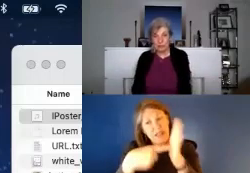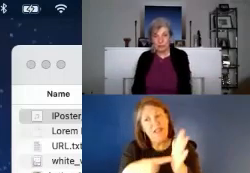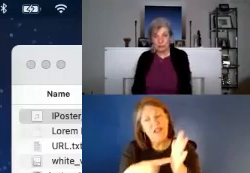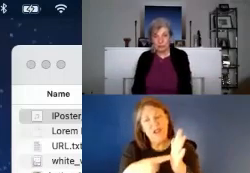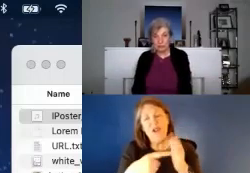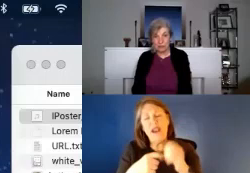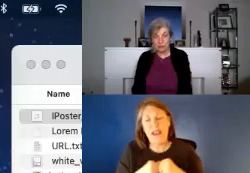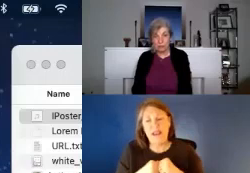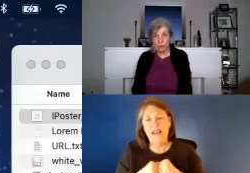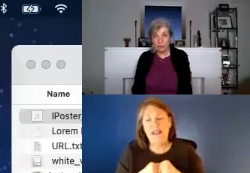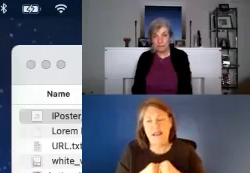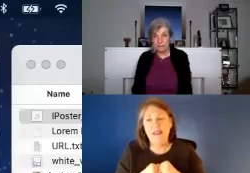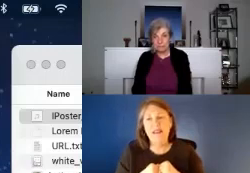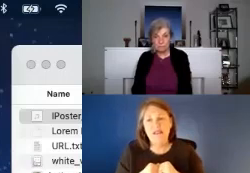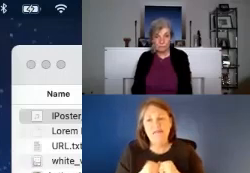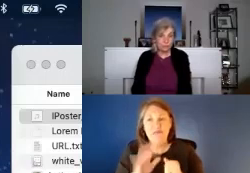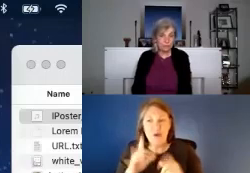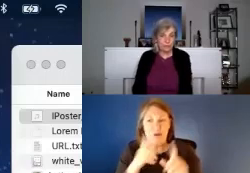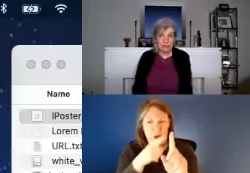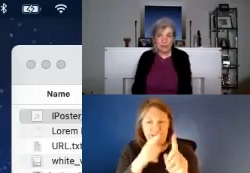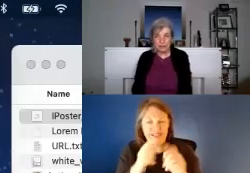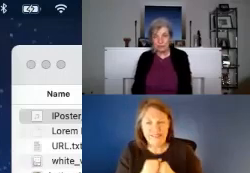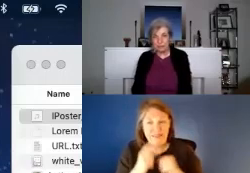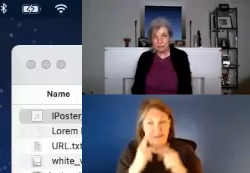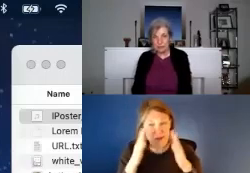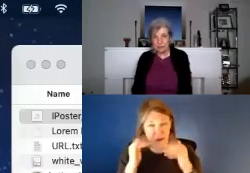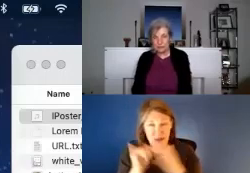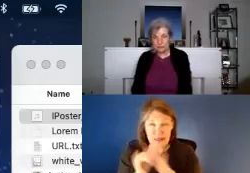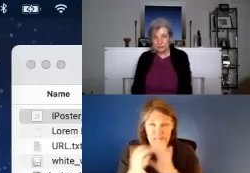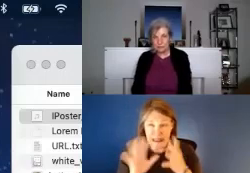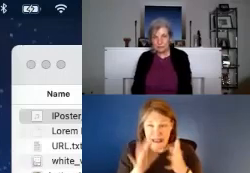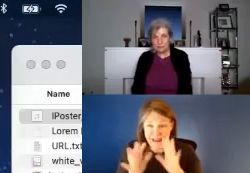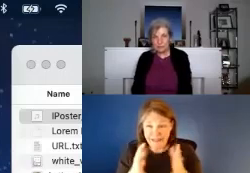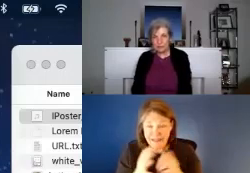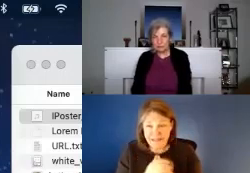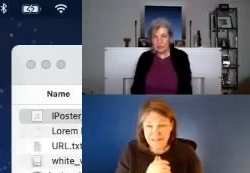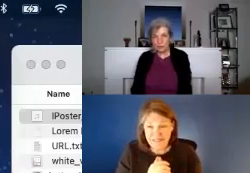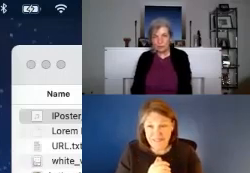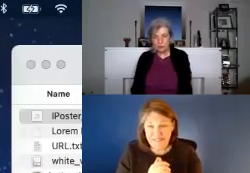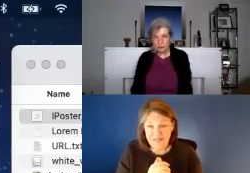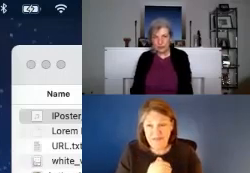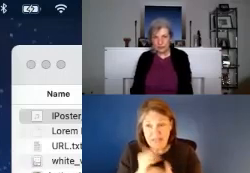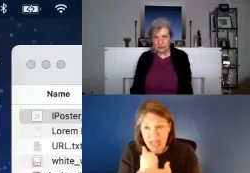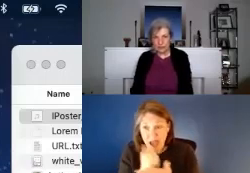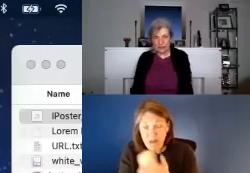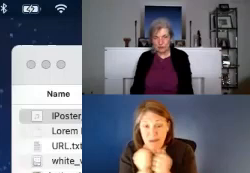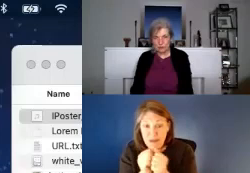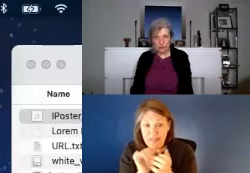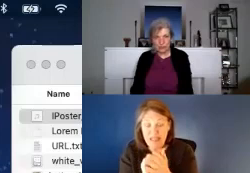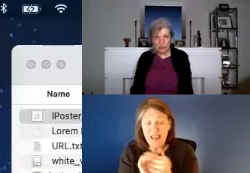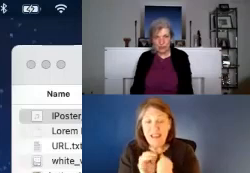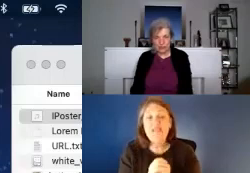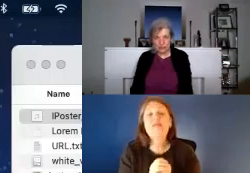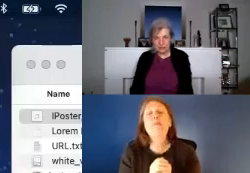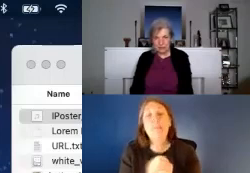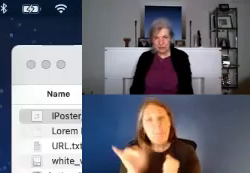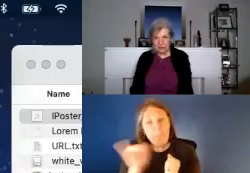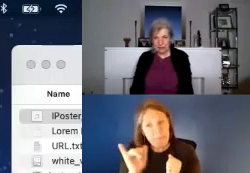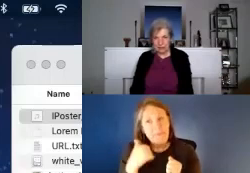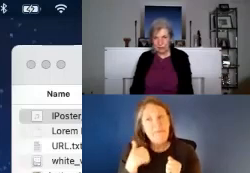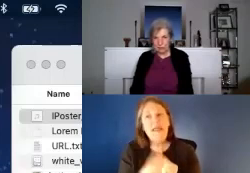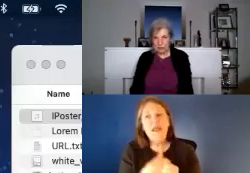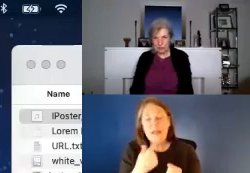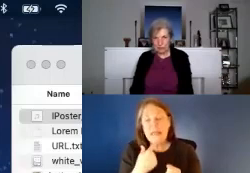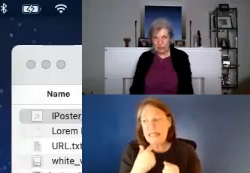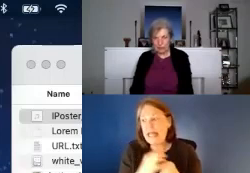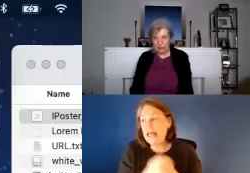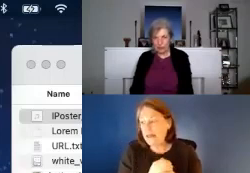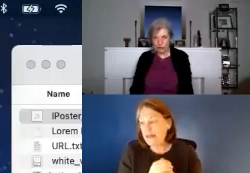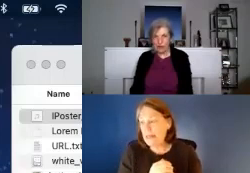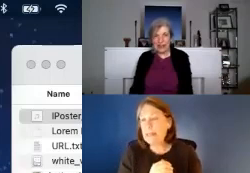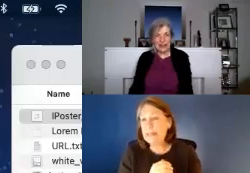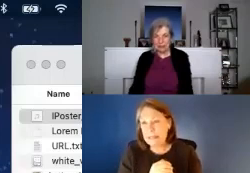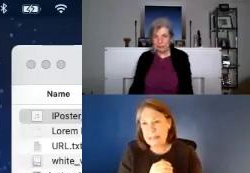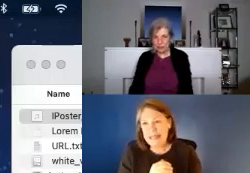07:32:41 Hopefully that kind of helps with that. As we said, it is a great option that